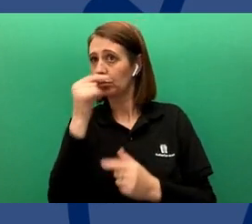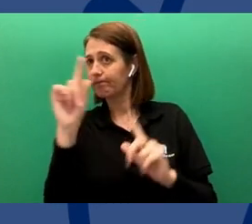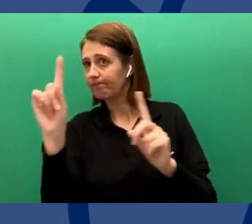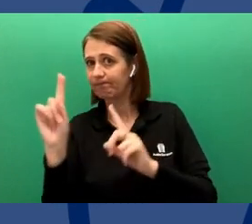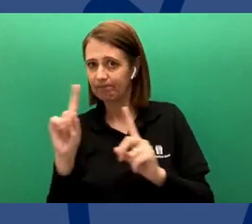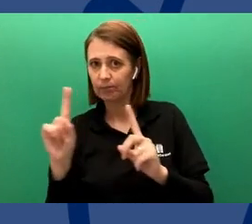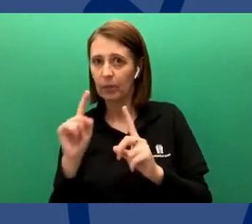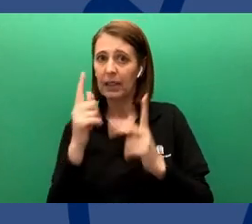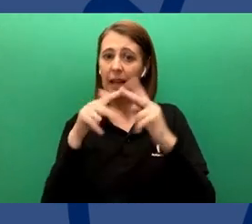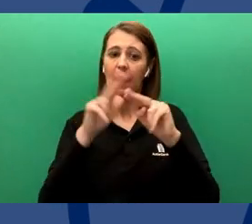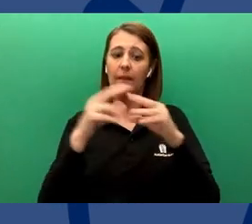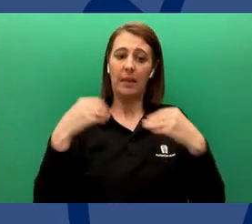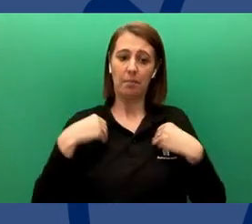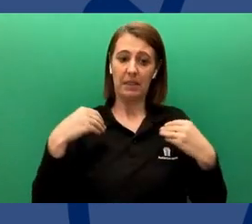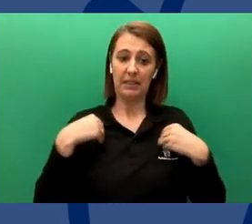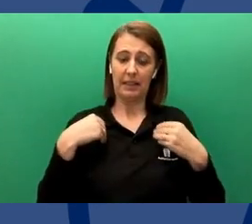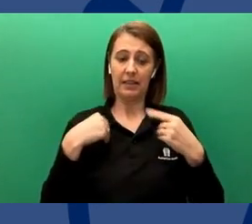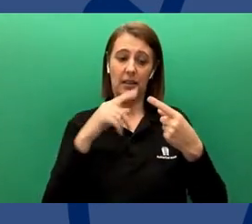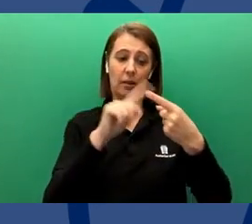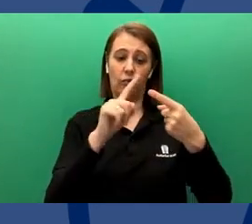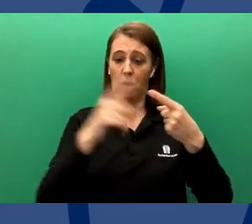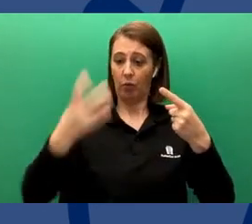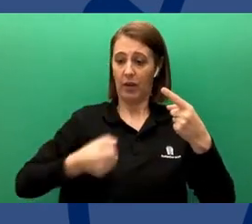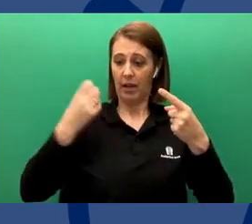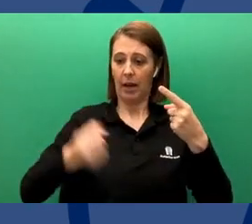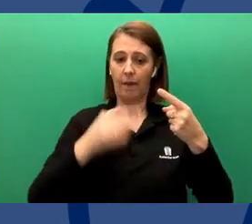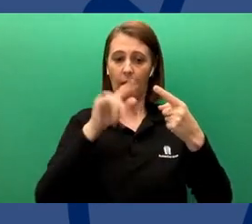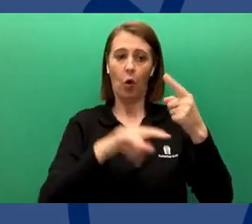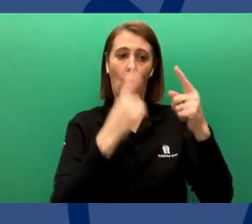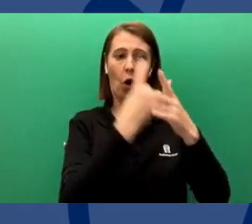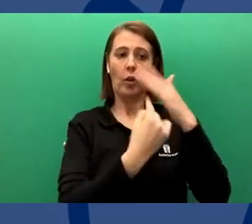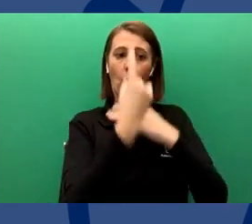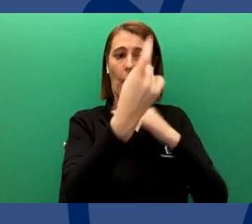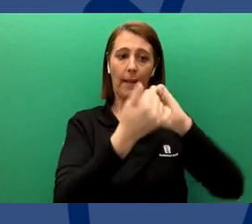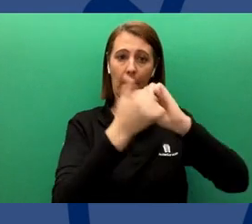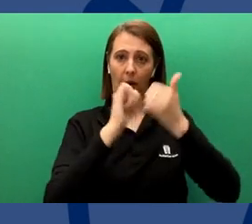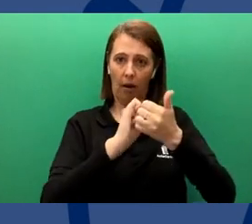is the primary income source for only one partner, what do we do in that situation?